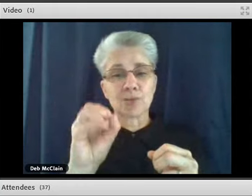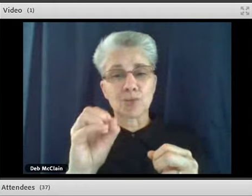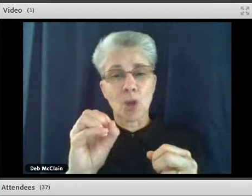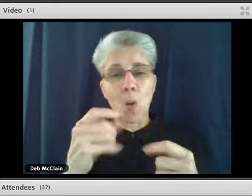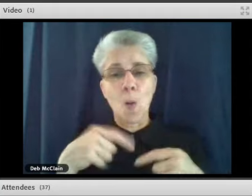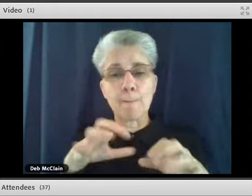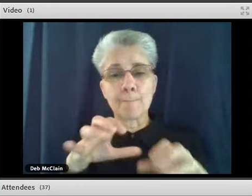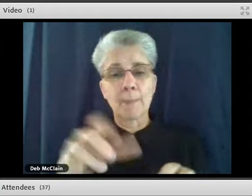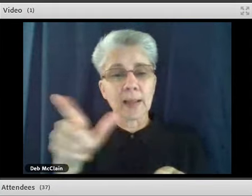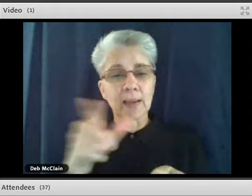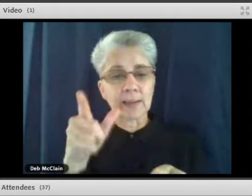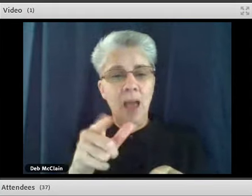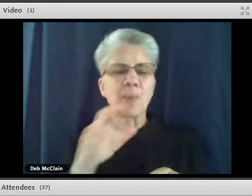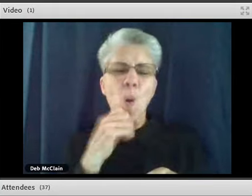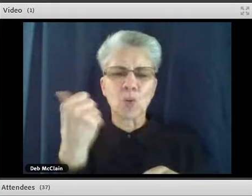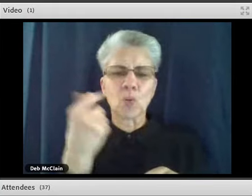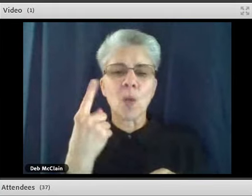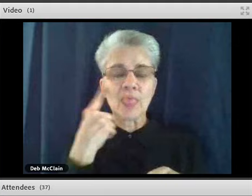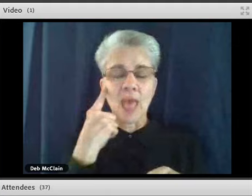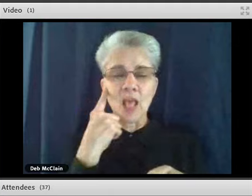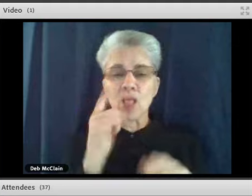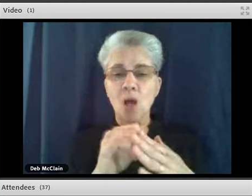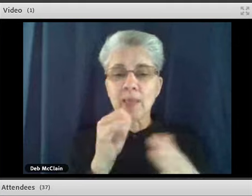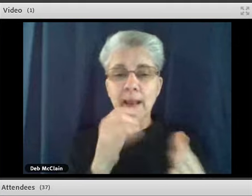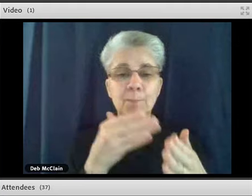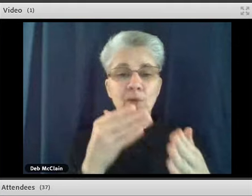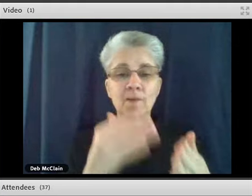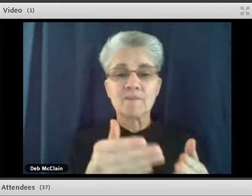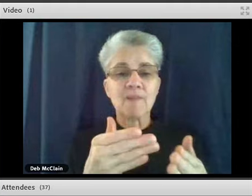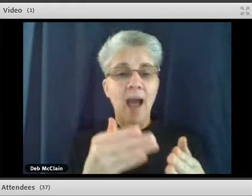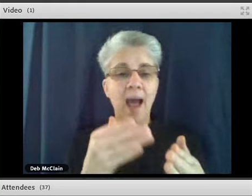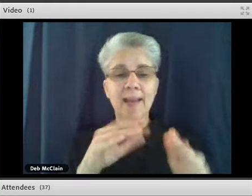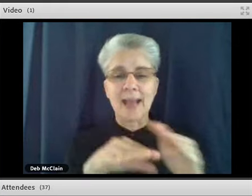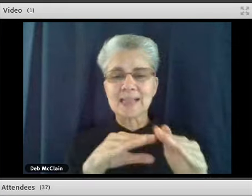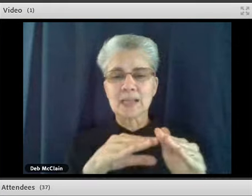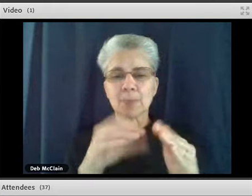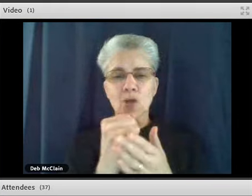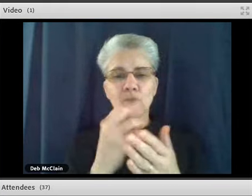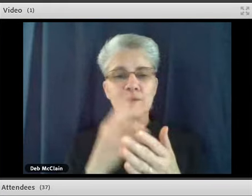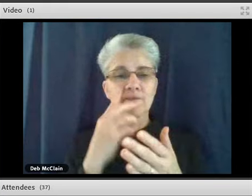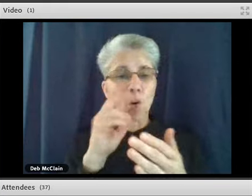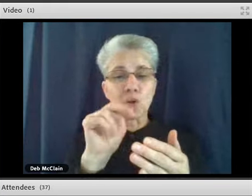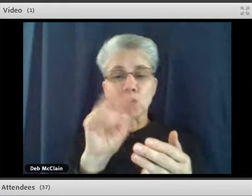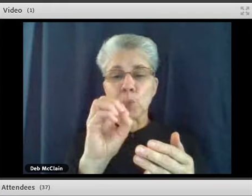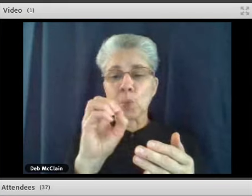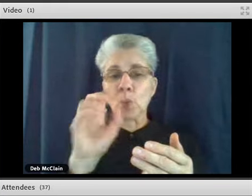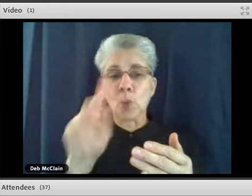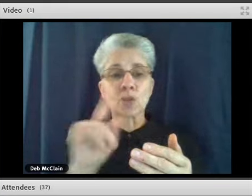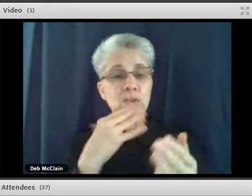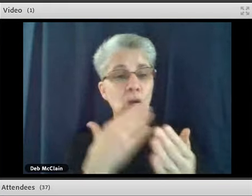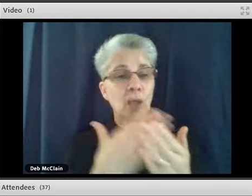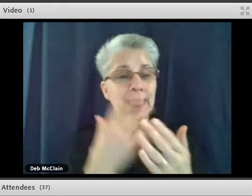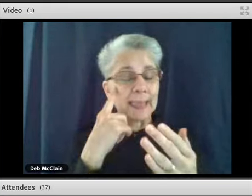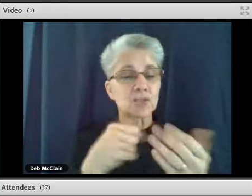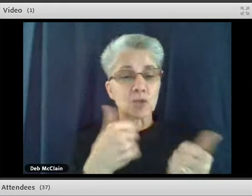Sacramento Public Library, this is kind of an older one. They bought, I believe it was Nooks, but they didn't provide any accessible software for the Nooks.